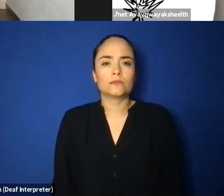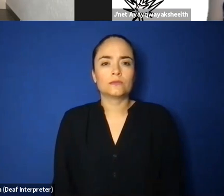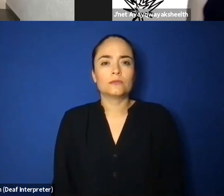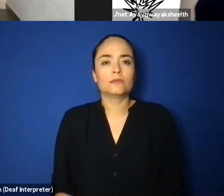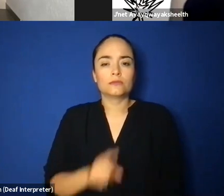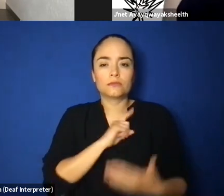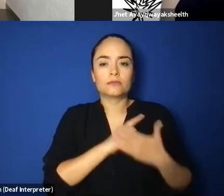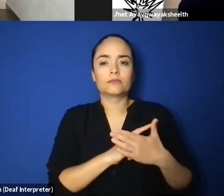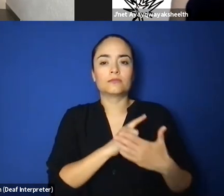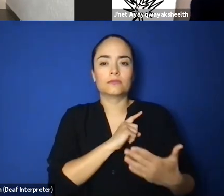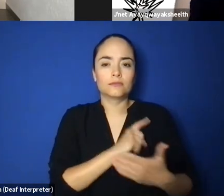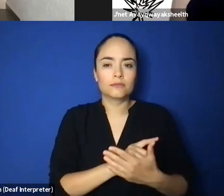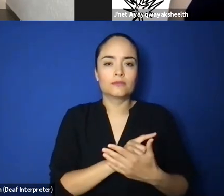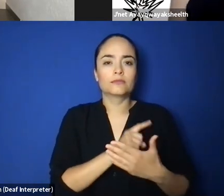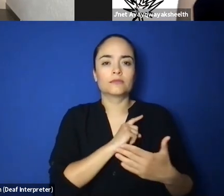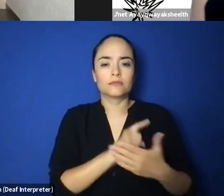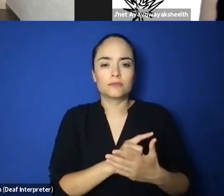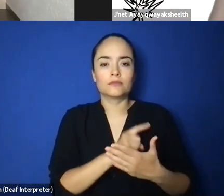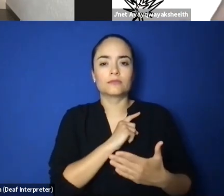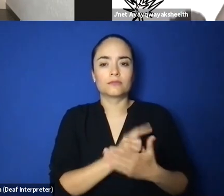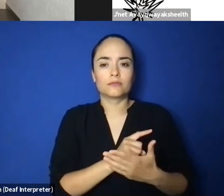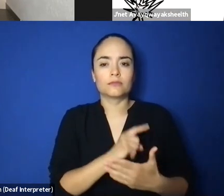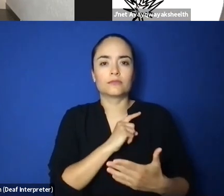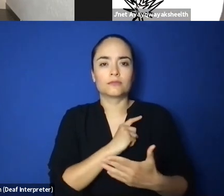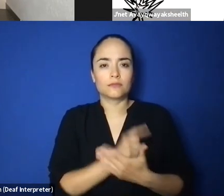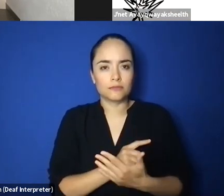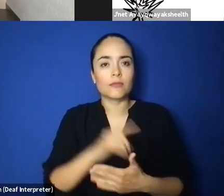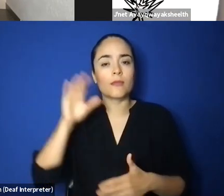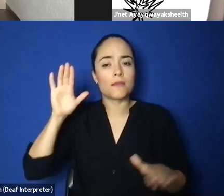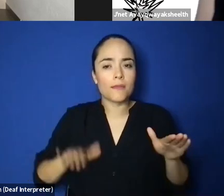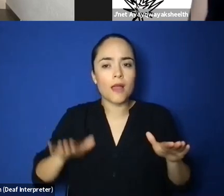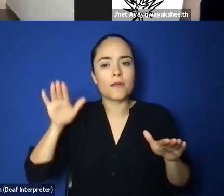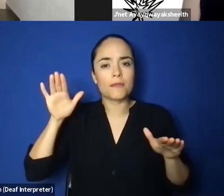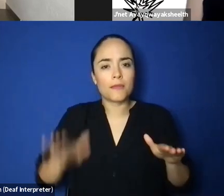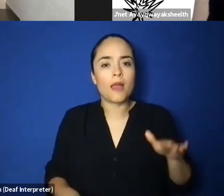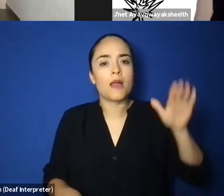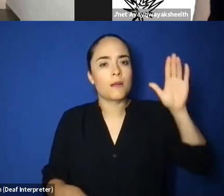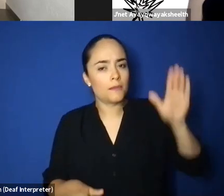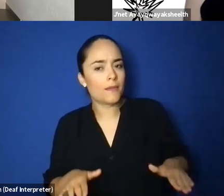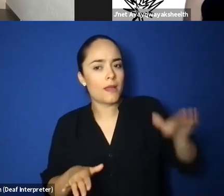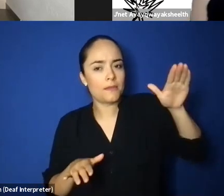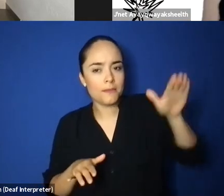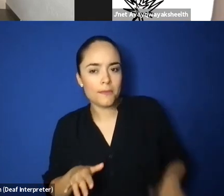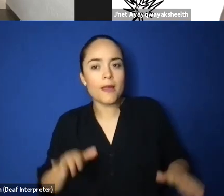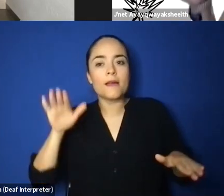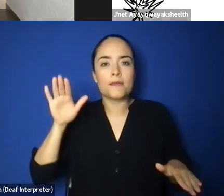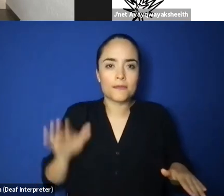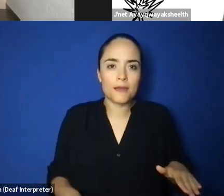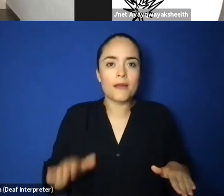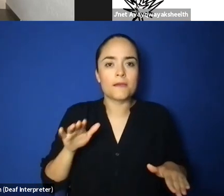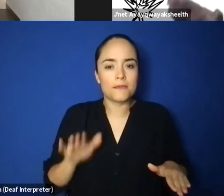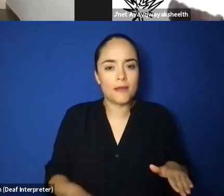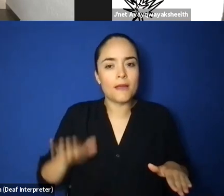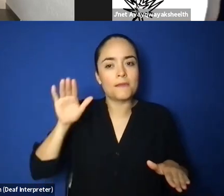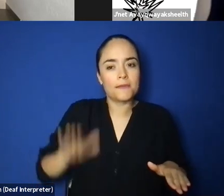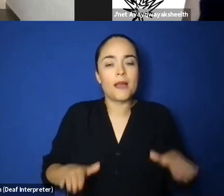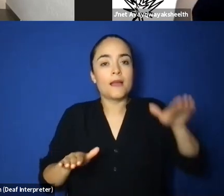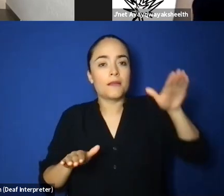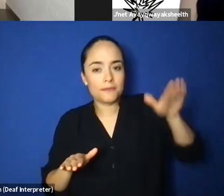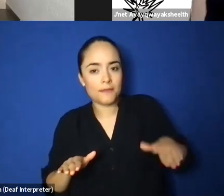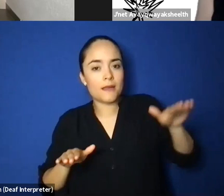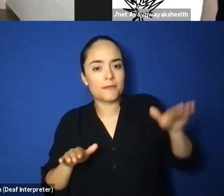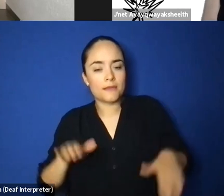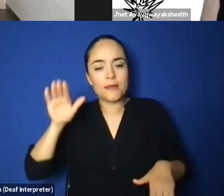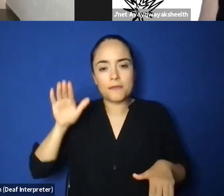two. So left-left, right-right, left-left, right- right. So I'm just going with my hands right